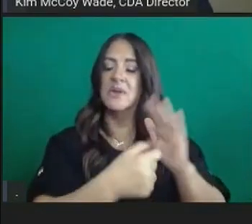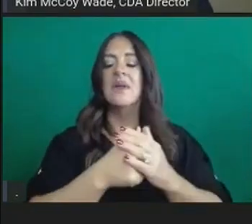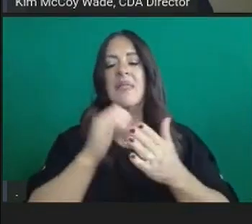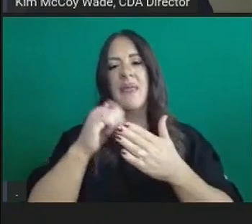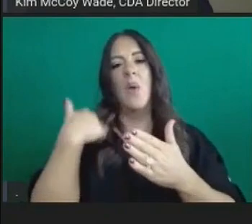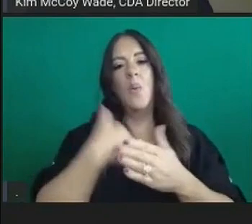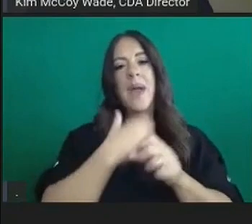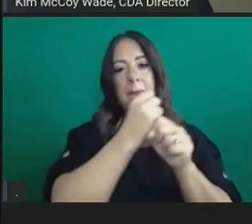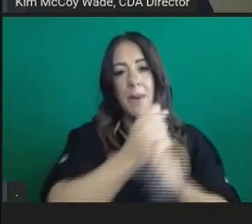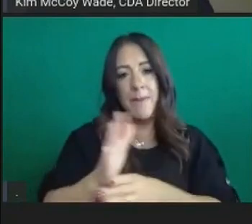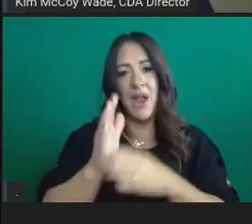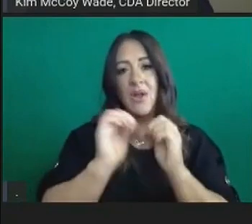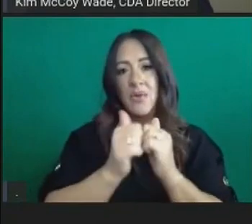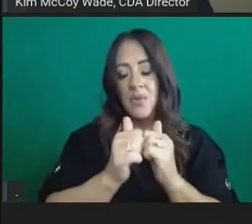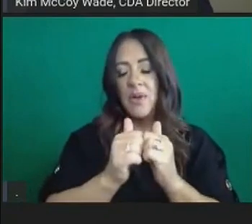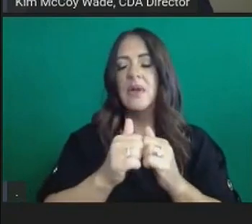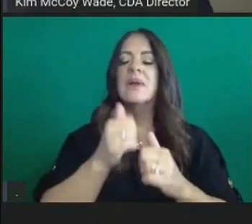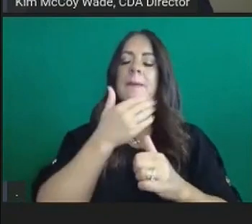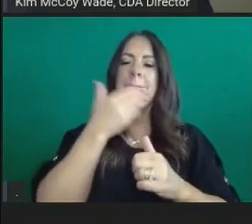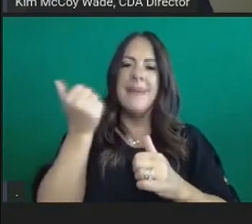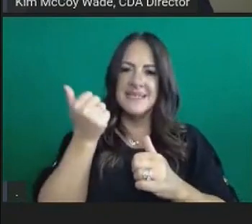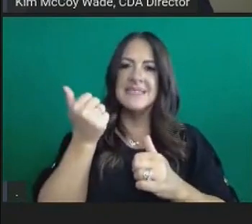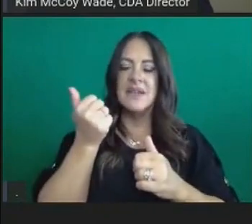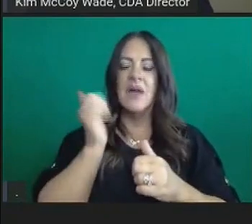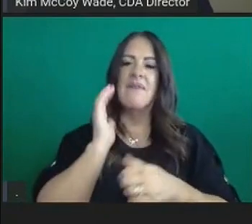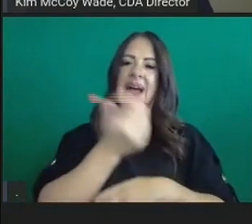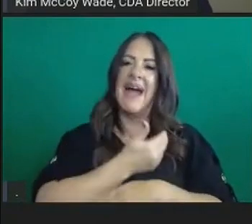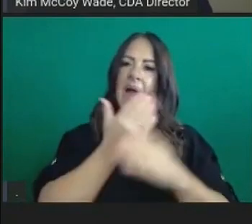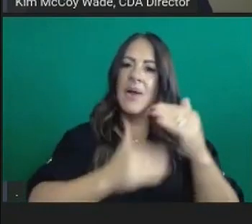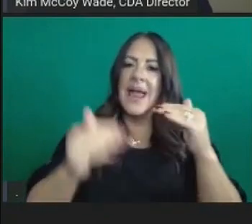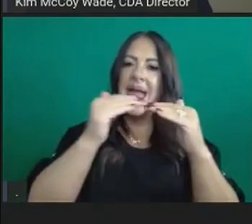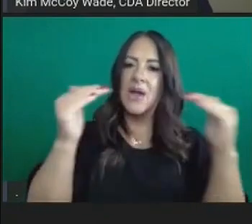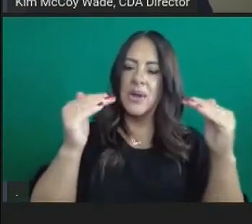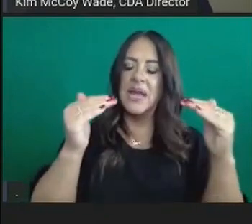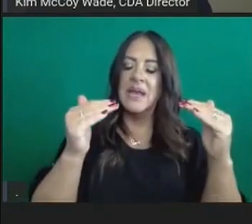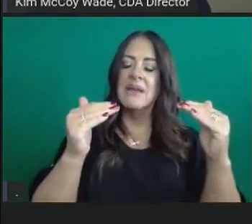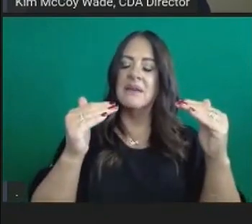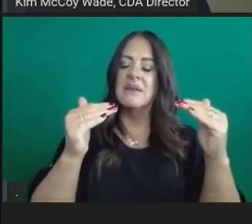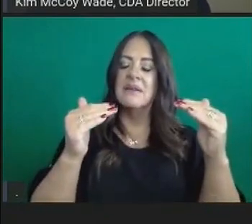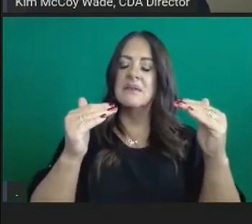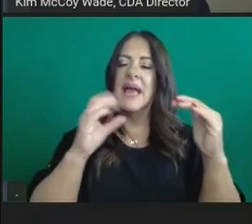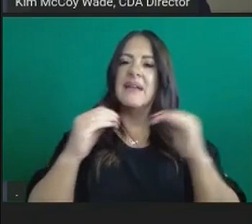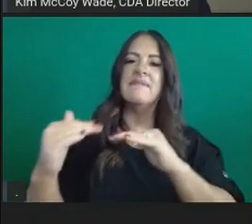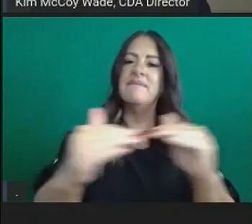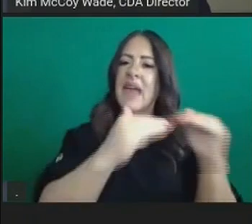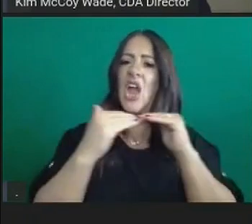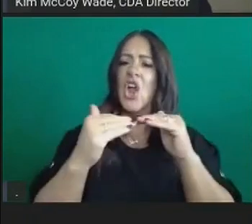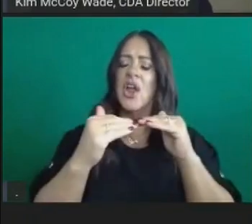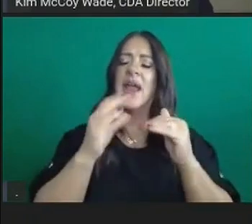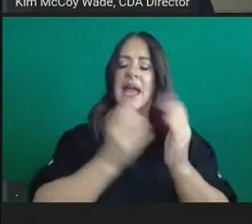THAT'S WHY THE GUIDELINES HAVE COME OUT AND WE ARE MOVING NOW THAT WE ARE PREPARED THAT